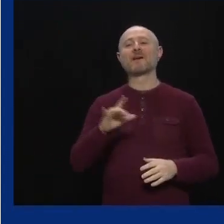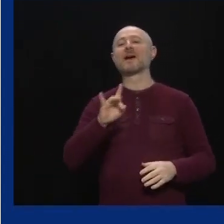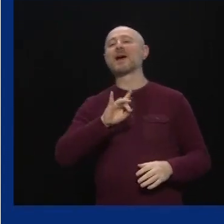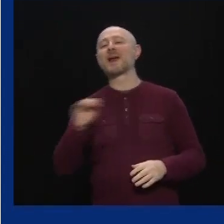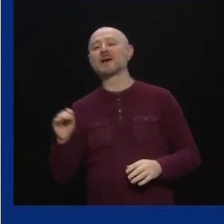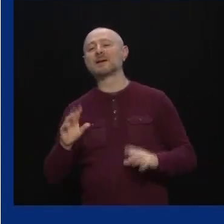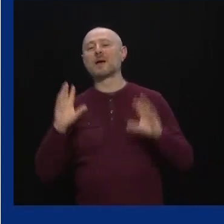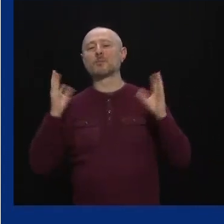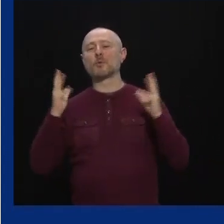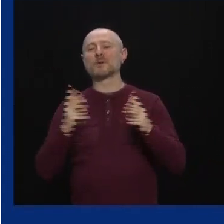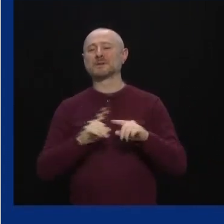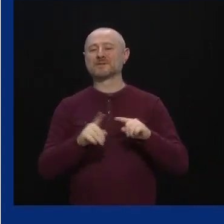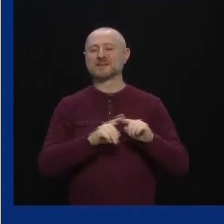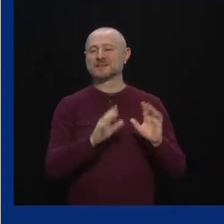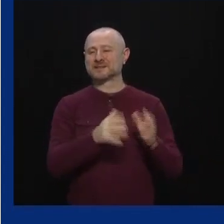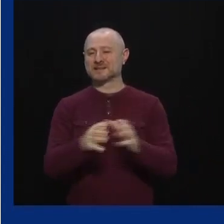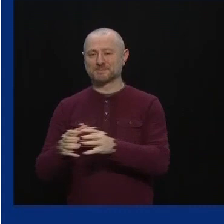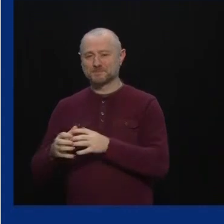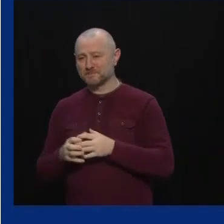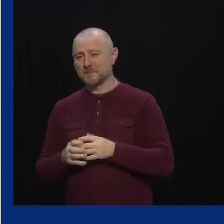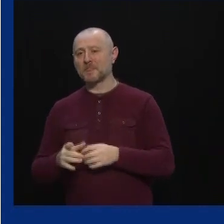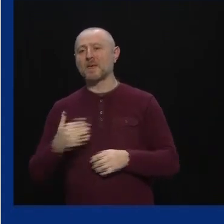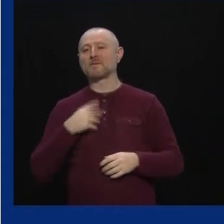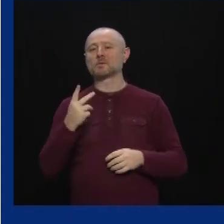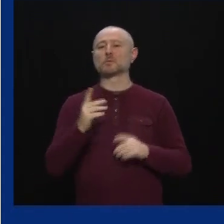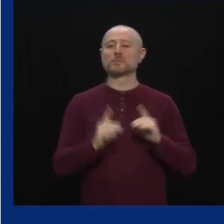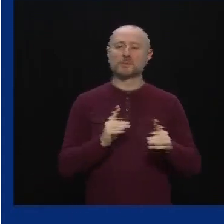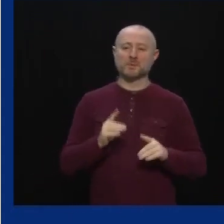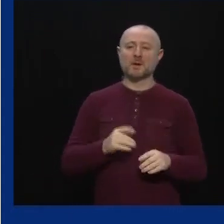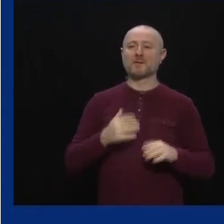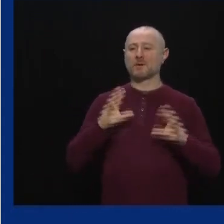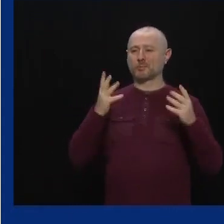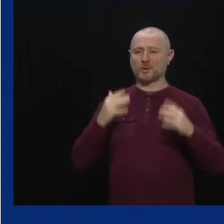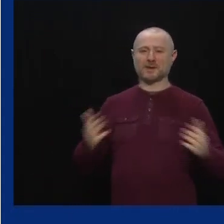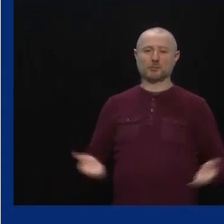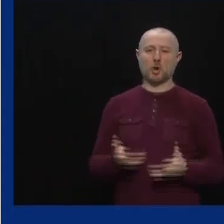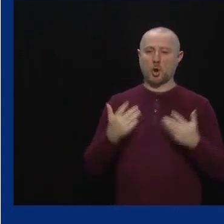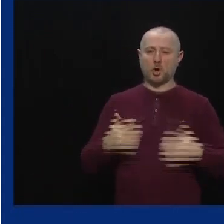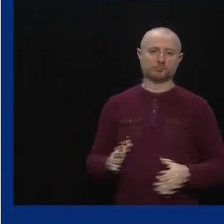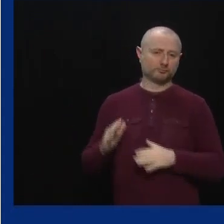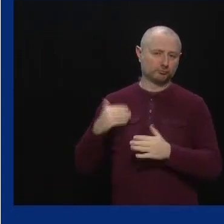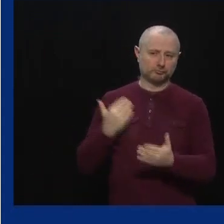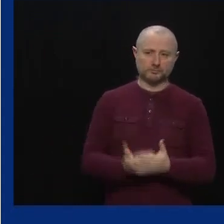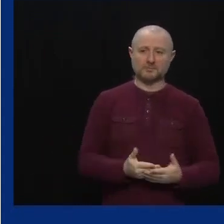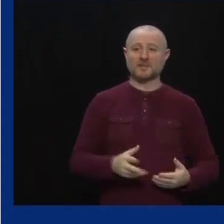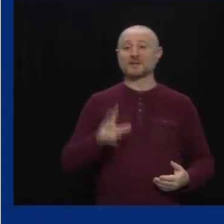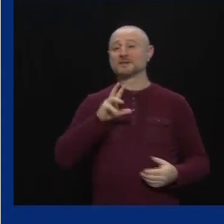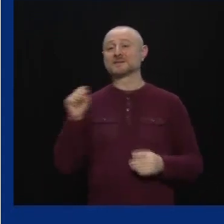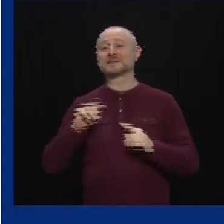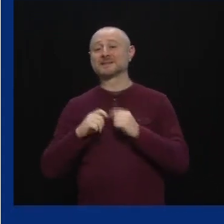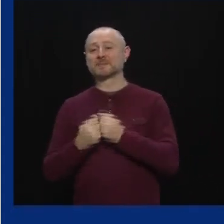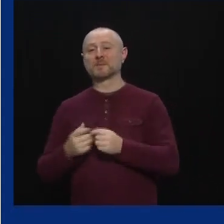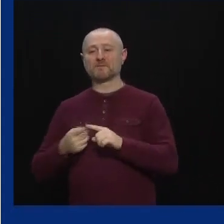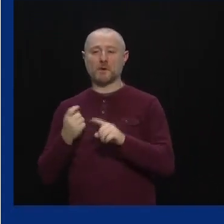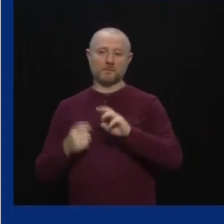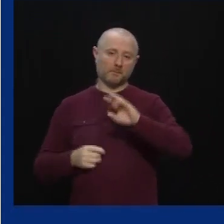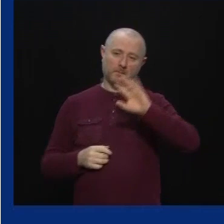SECOND TO THE BRONX. WE HAVE, AS THE GOVERNOR DISCUSSED, 80 AMBULANCE TEAMS. EACH TEAM HAS TWO PEOPLE PLUS